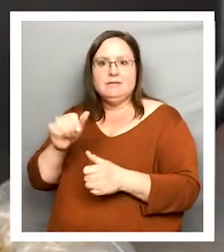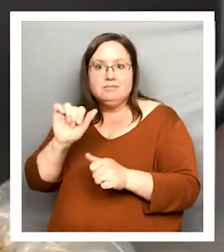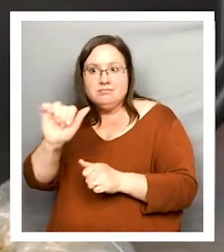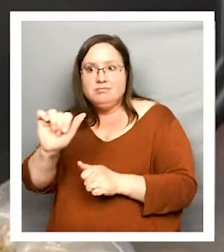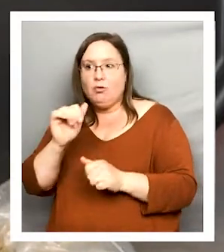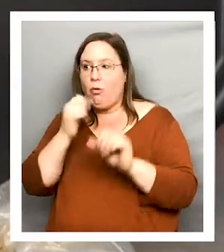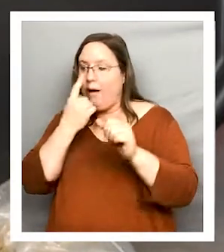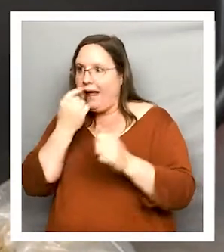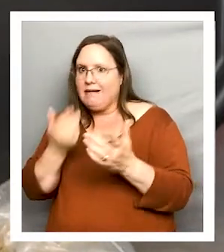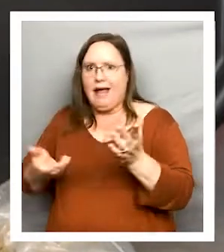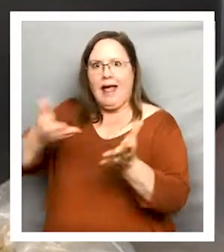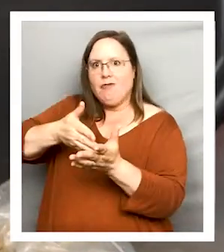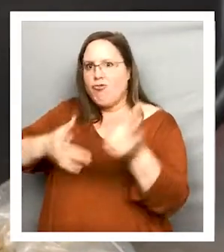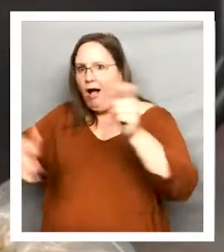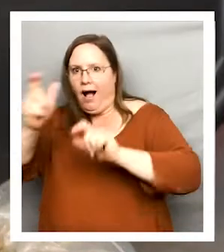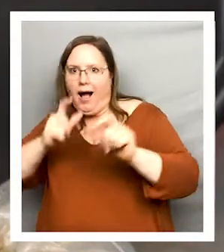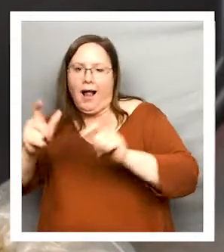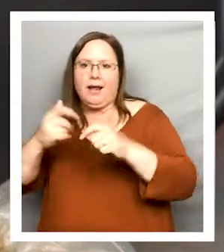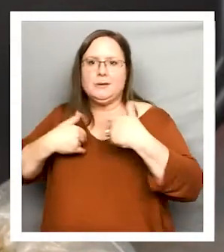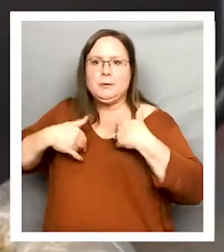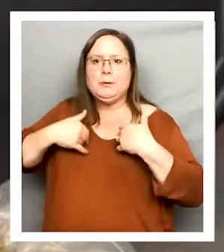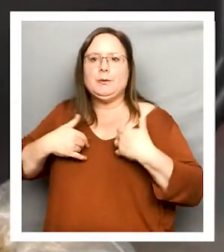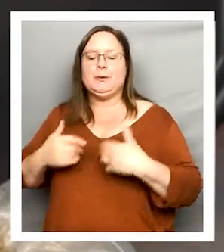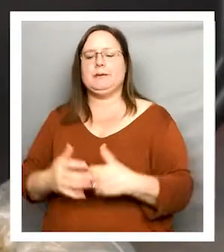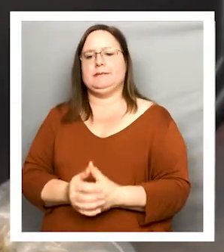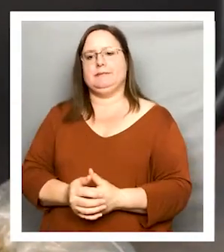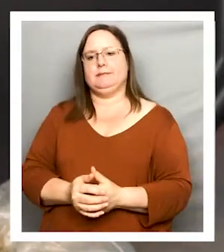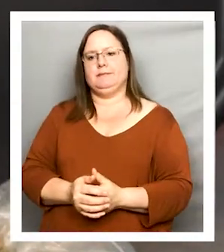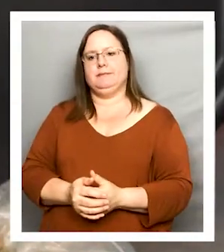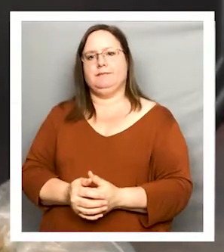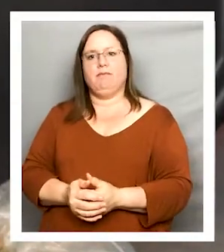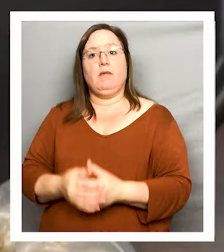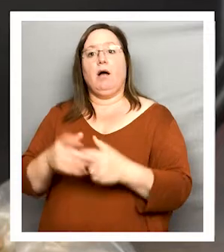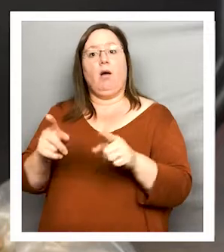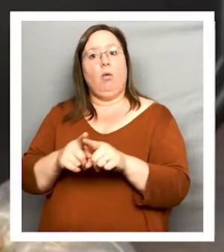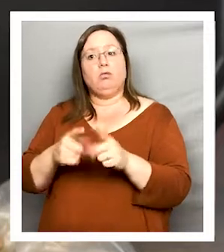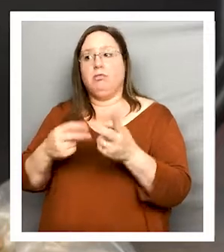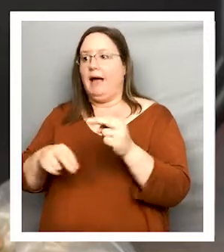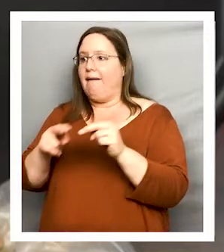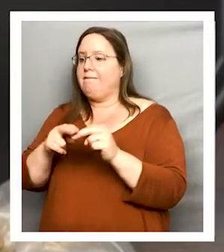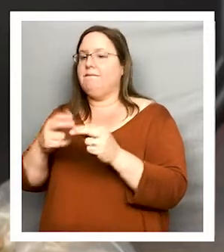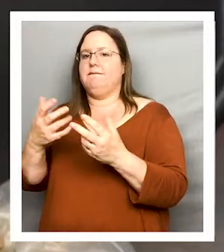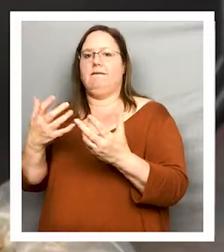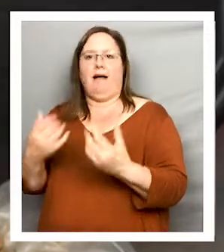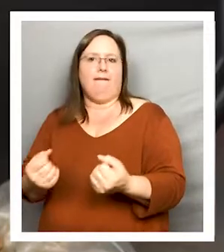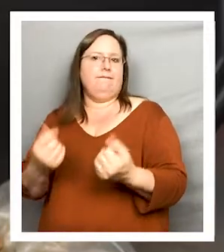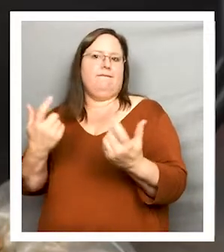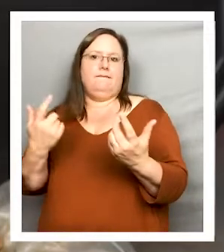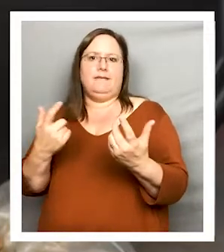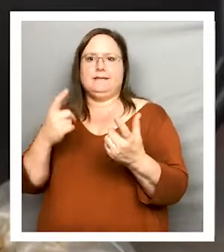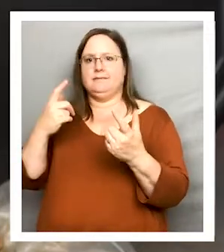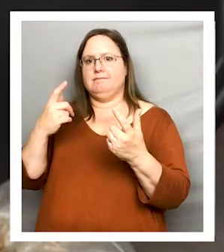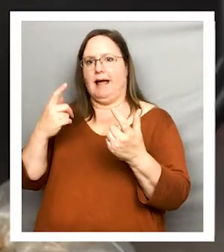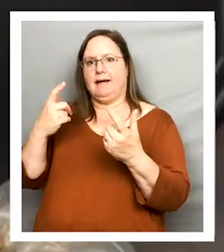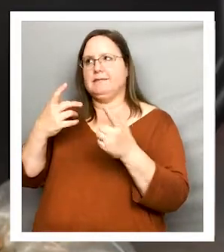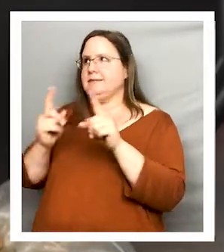is if you have any spacemen toys um i this is actually it's a stress ball i don't know if you guys know what a